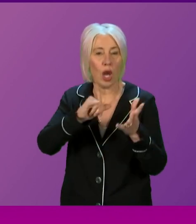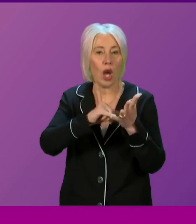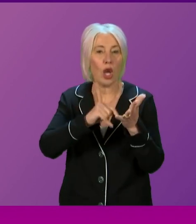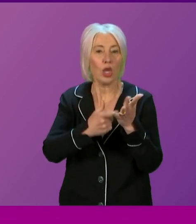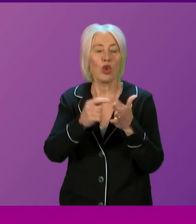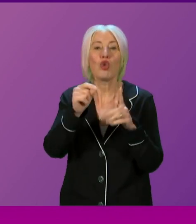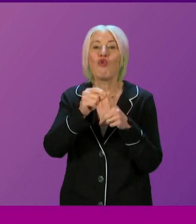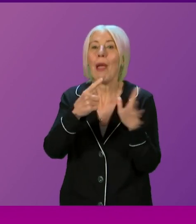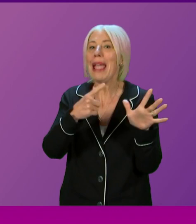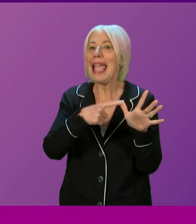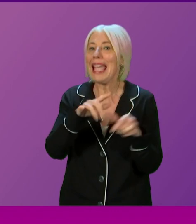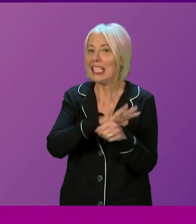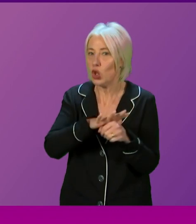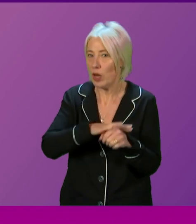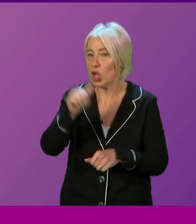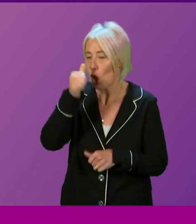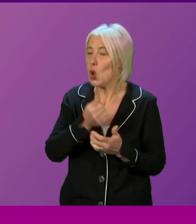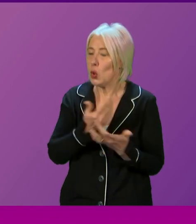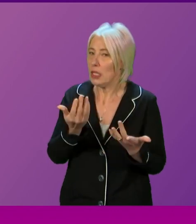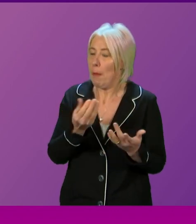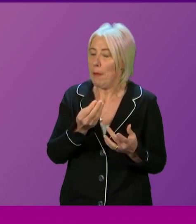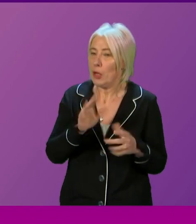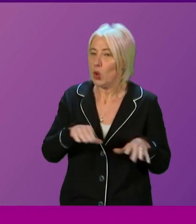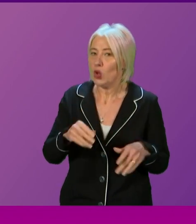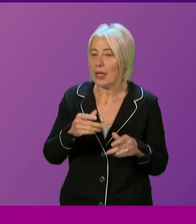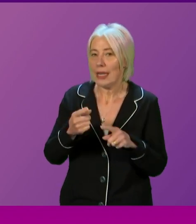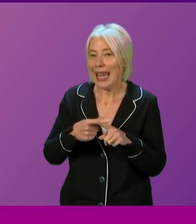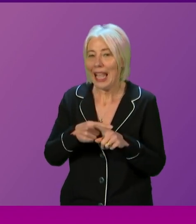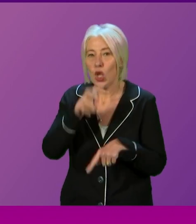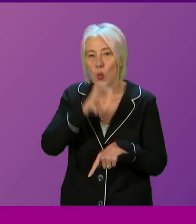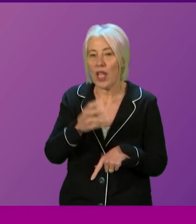Sadly, as we know, a number of children in England and Wales have died from invasive